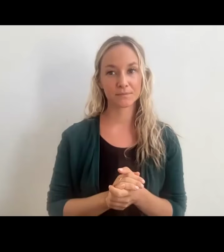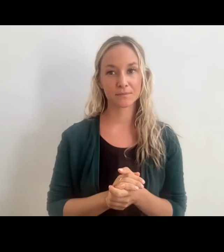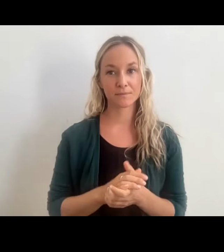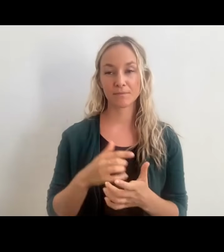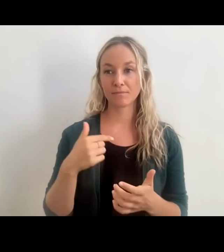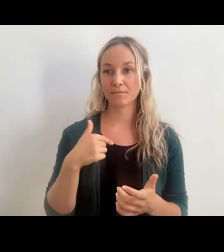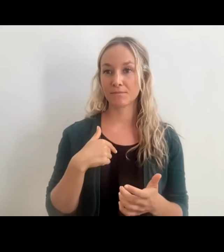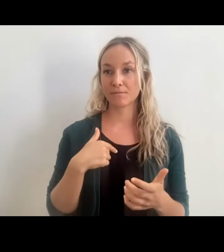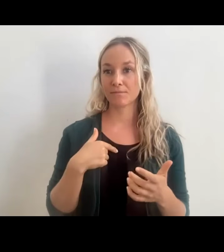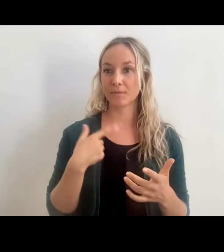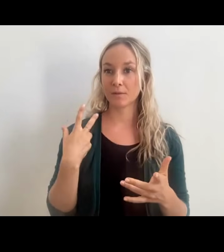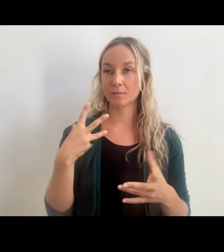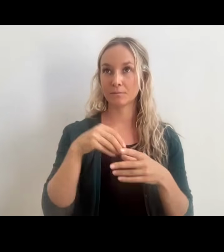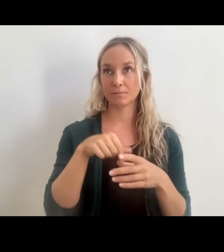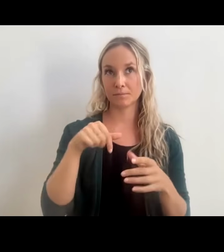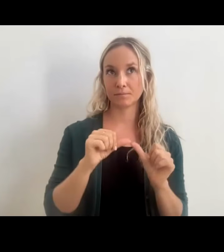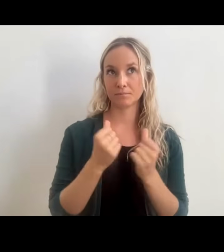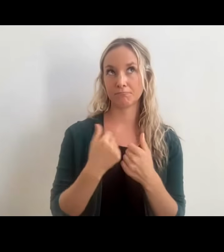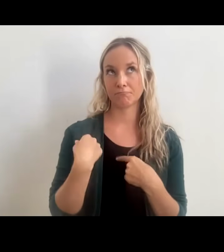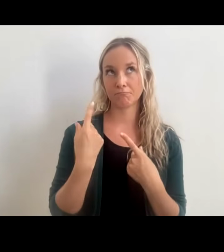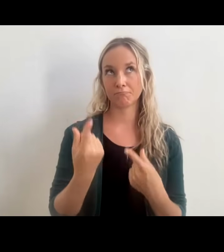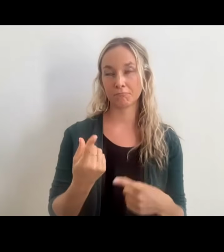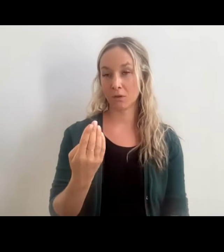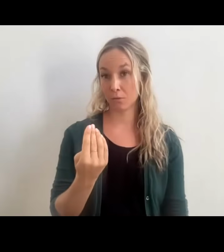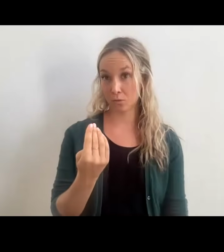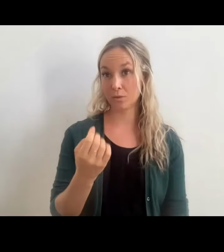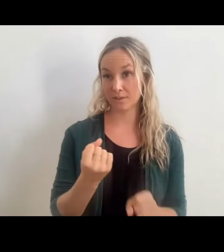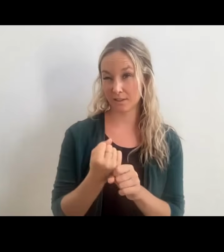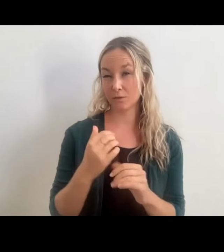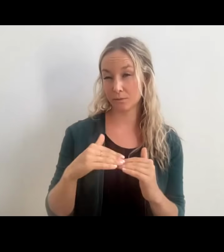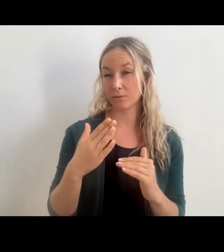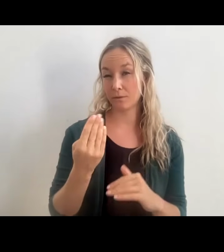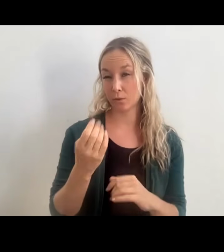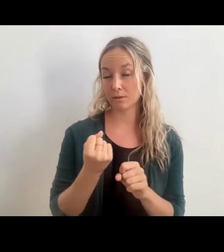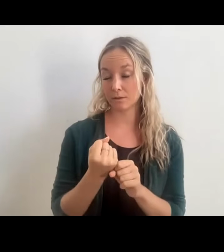prior to that I worked with the Eastern Paralyzed